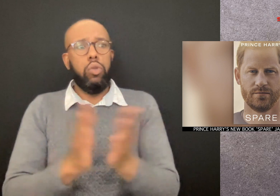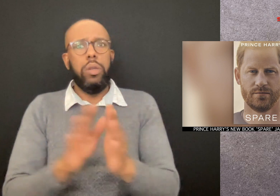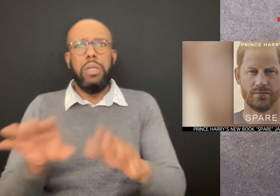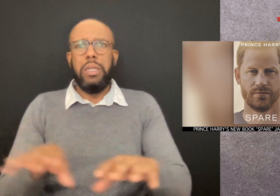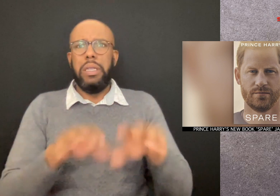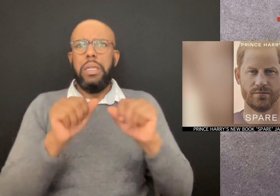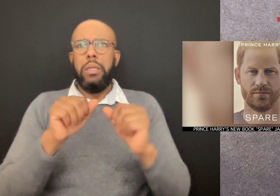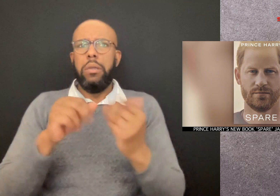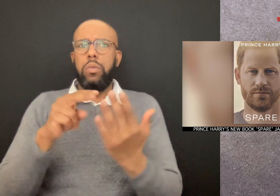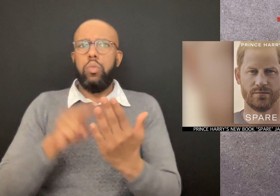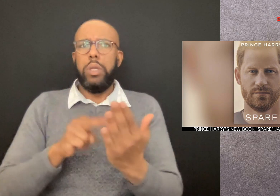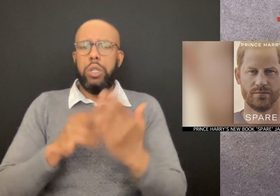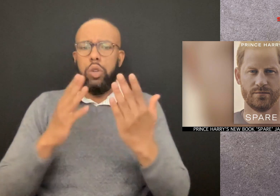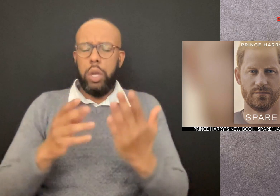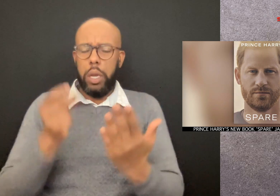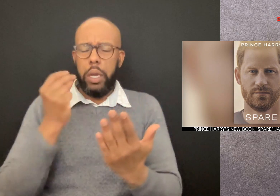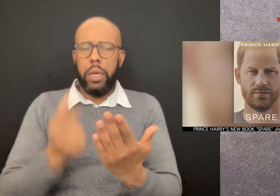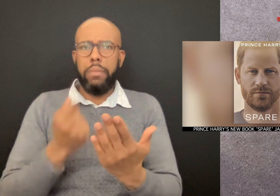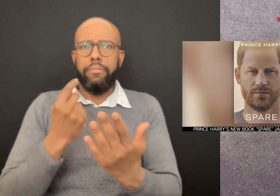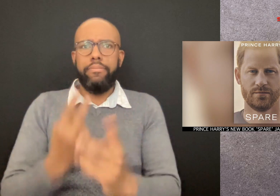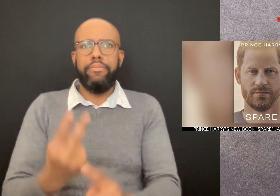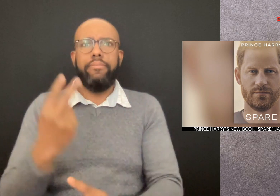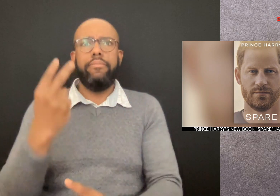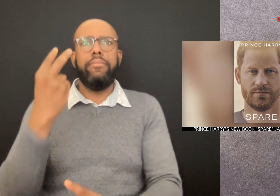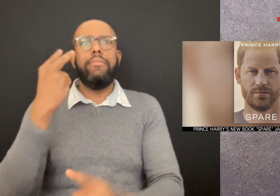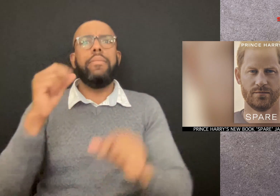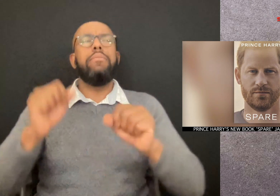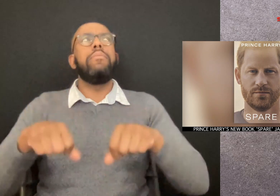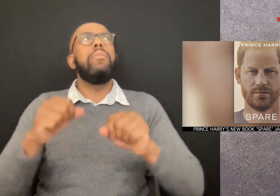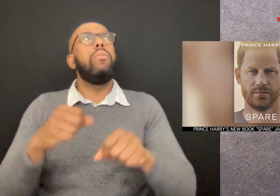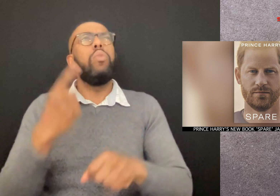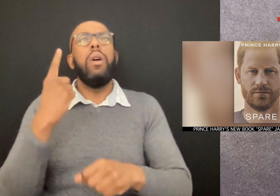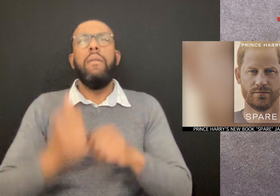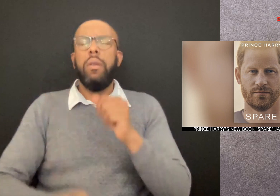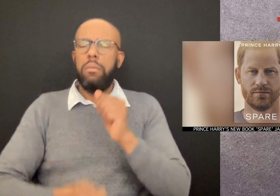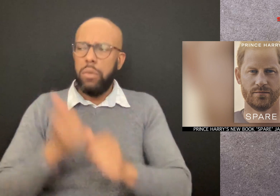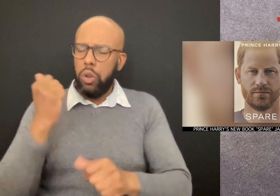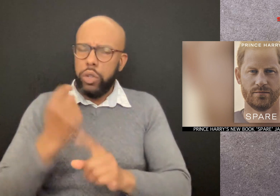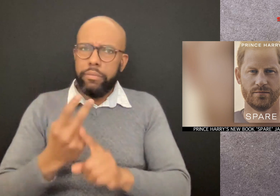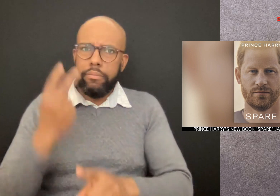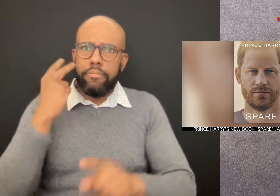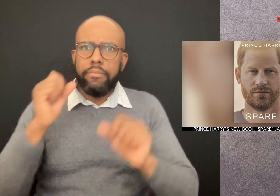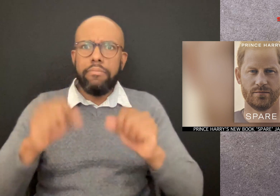publisher penguin Random House says the book takes readers immediately back to one